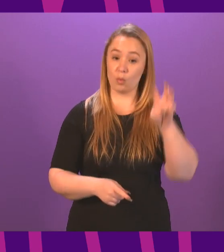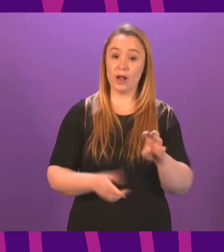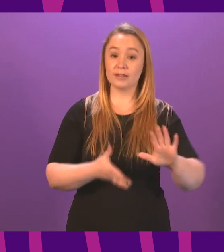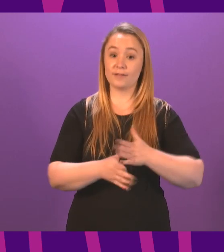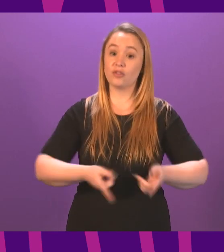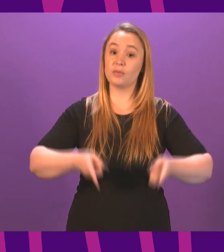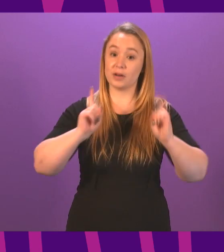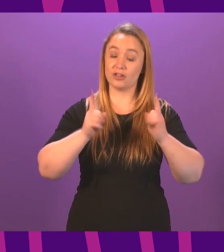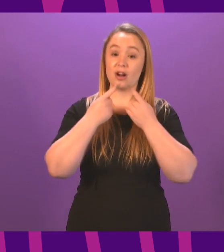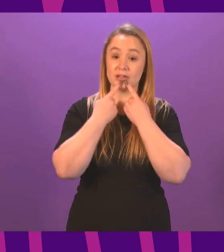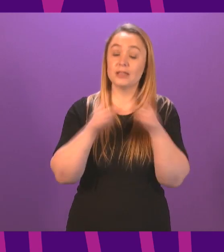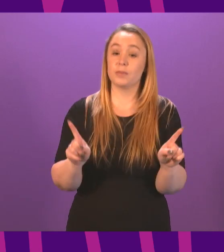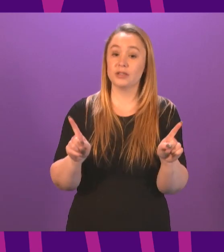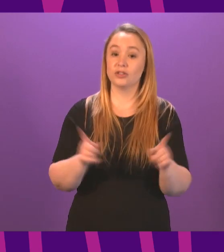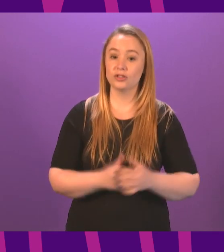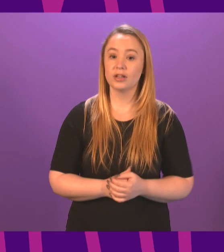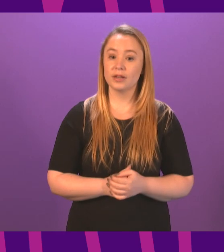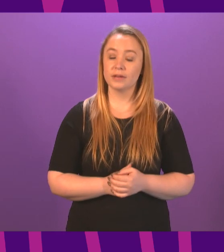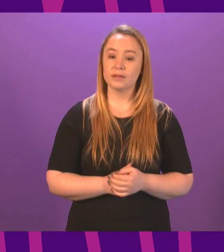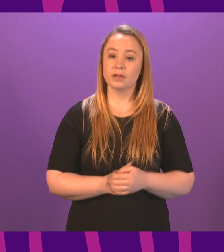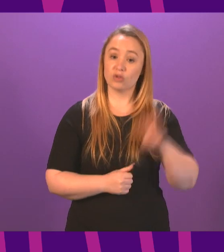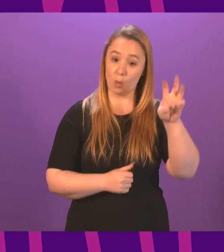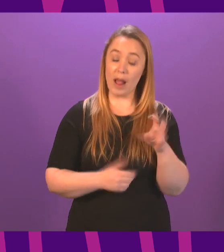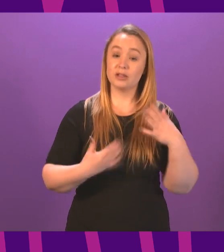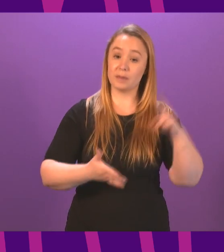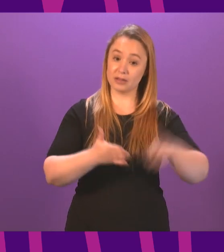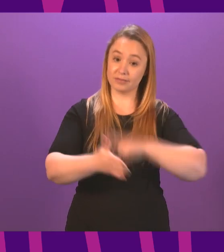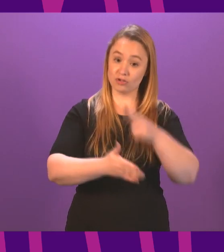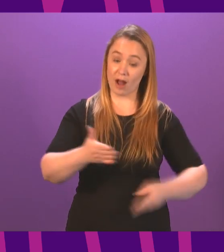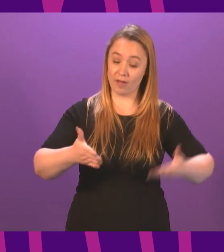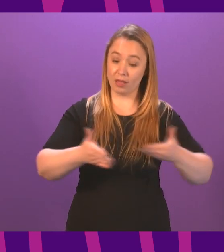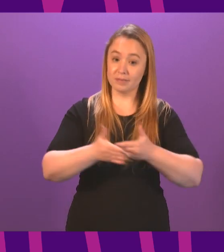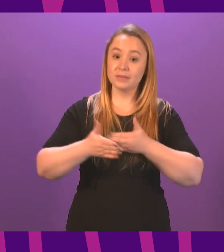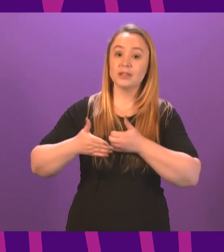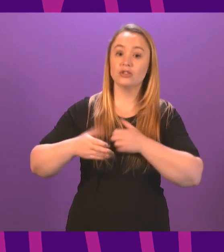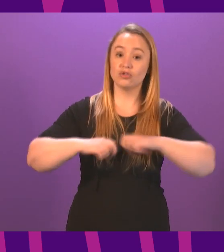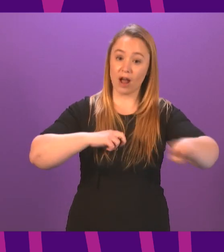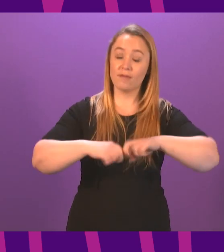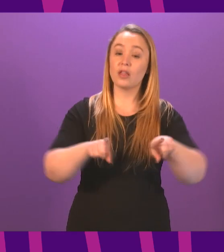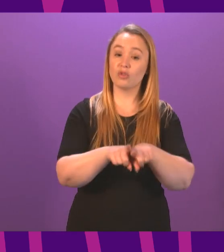travel restrictions in Wales. He was right, because he is determined to keep his country